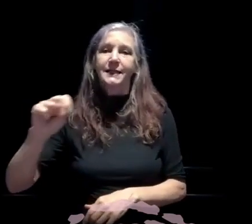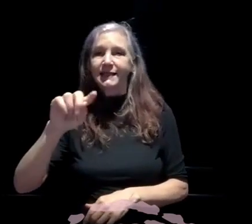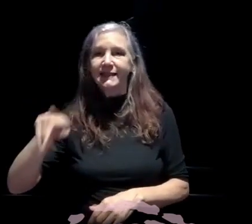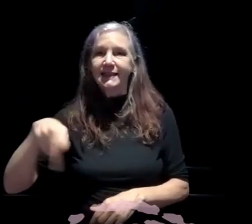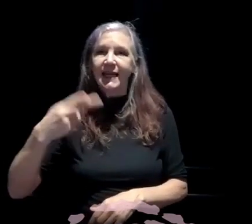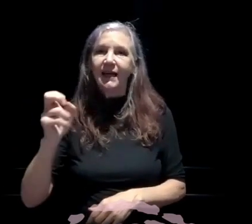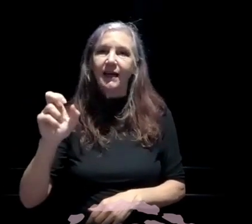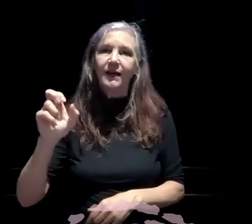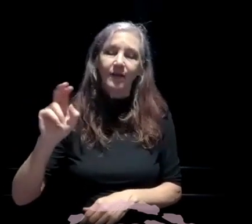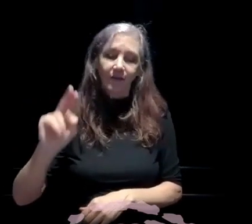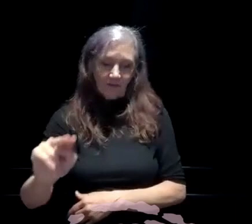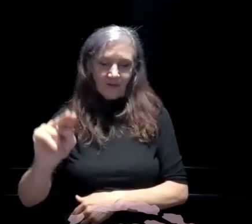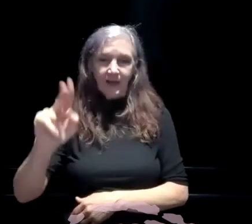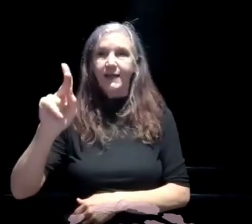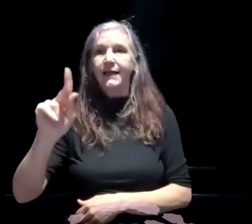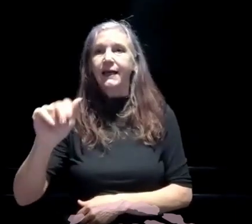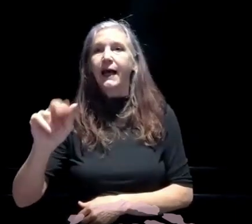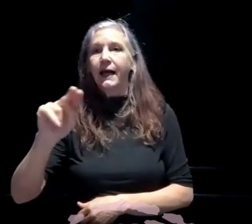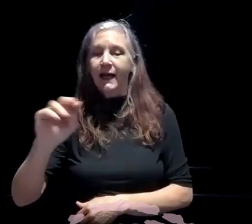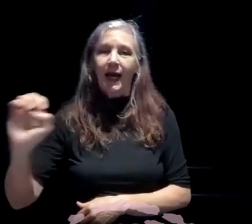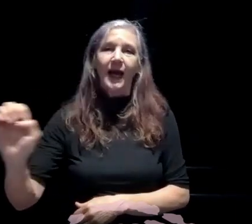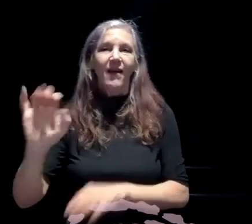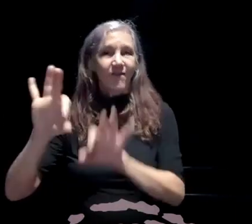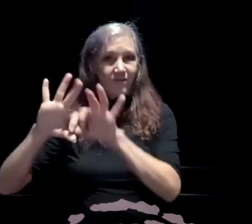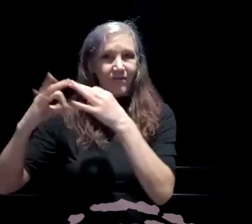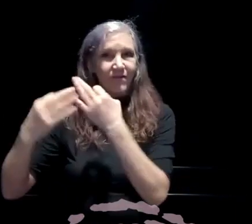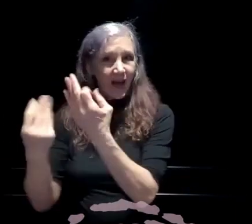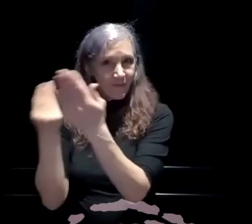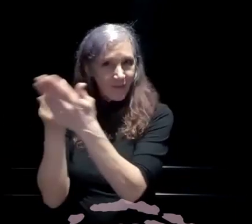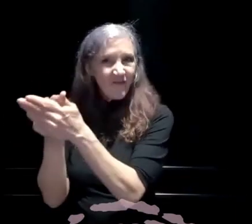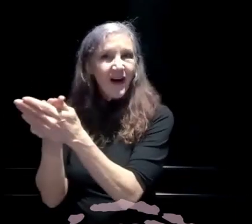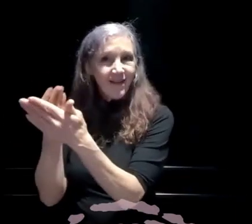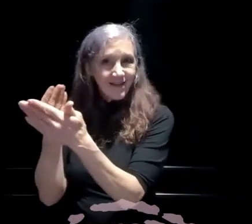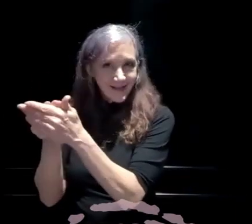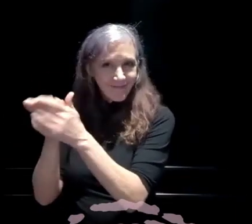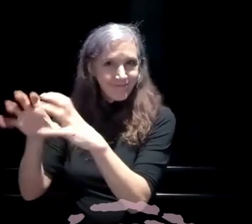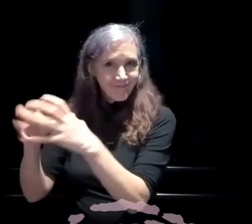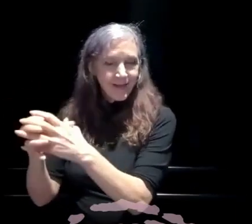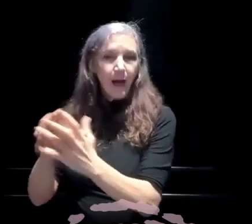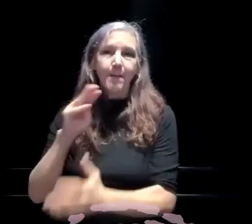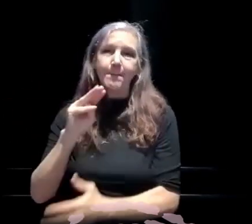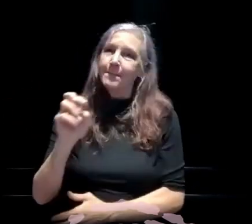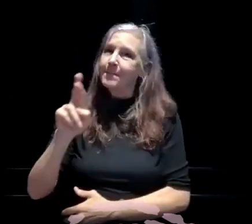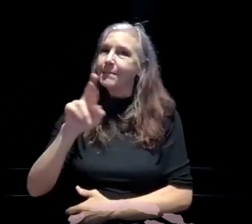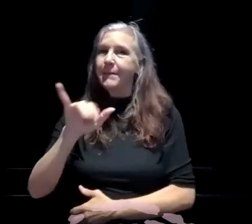And And Marianne Lepay continues to support this work because she knows what a difference the arts can make in all of our lives.